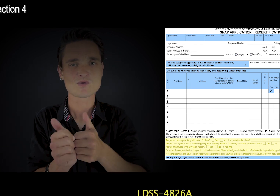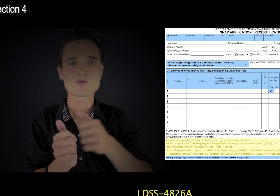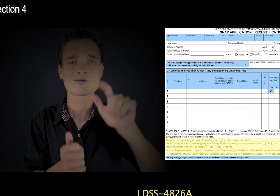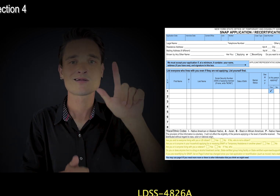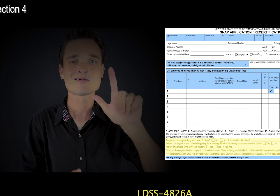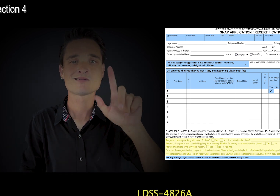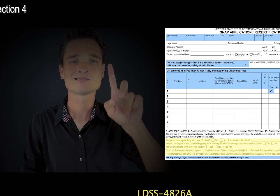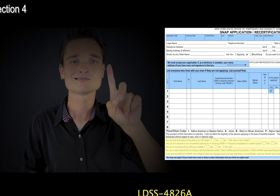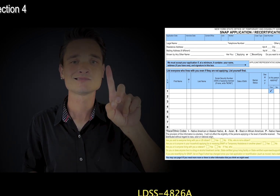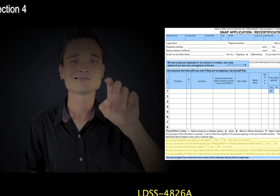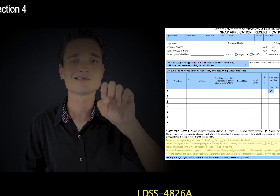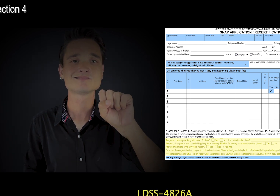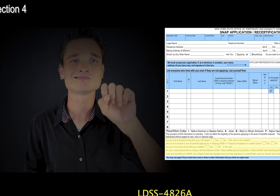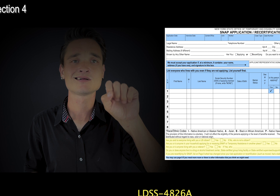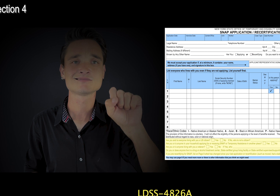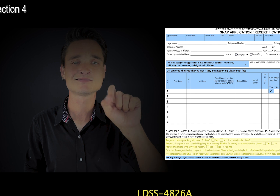LDSS-4826A